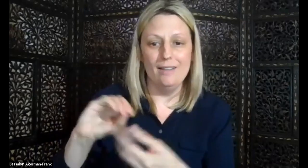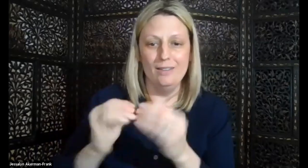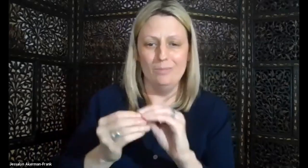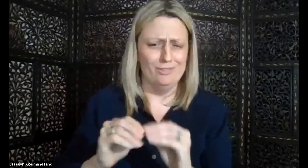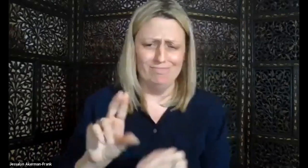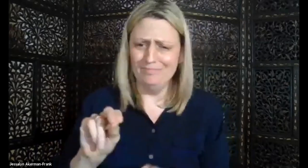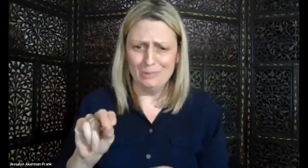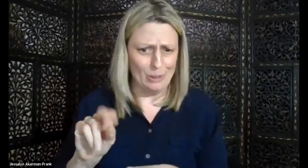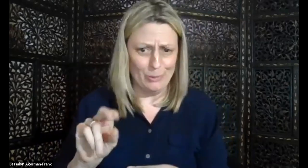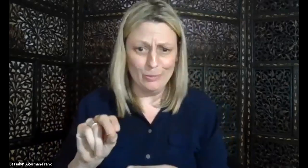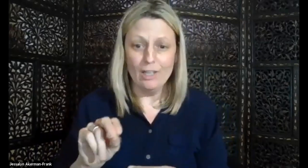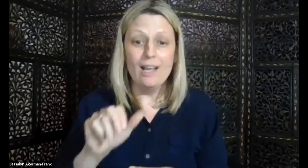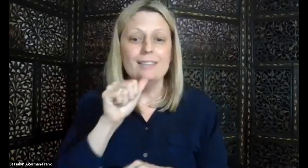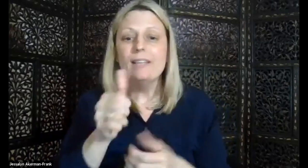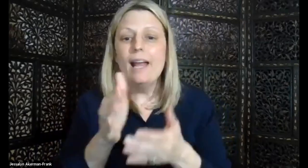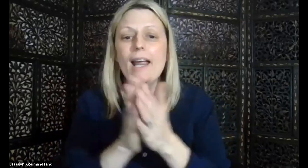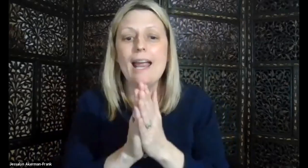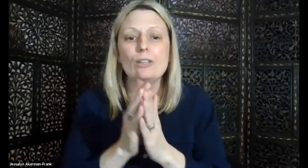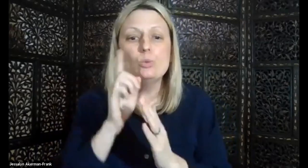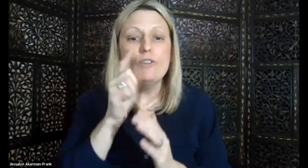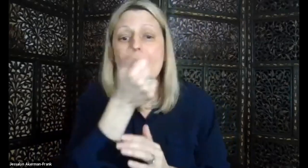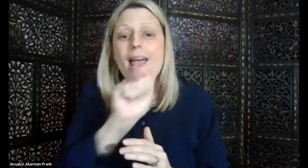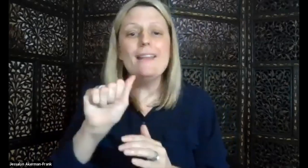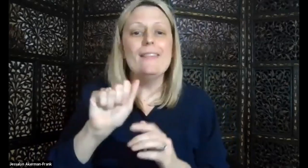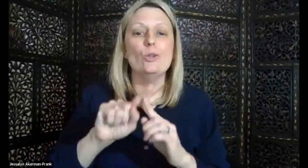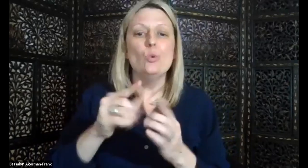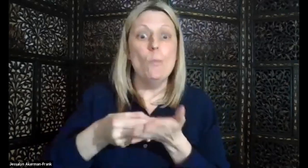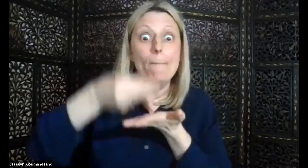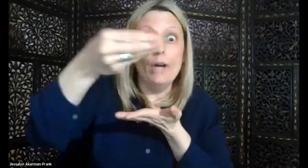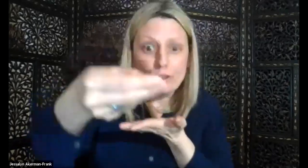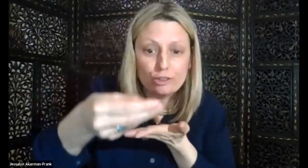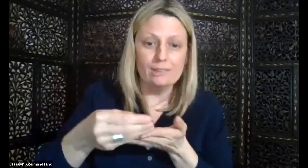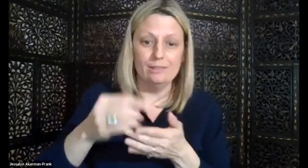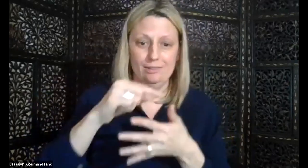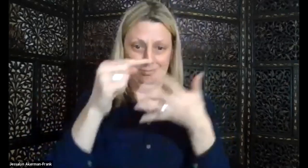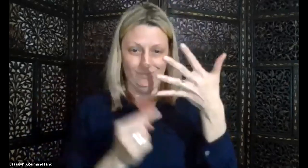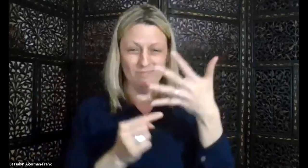for your credit card, they don't ask